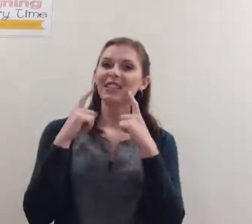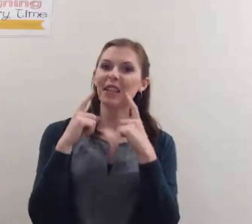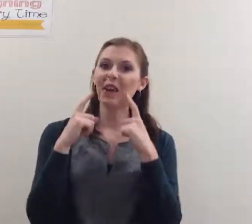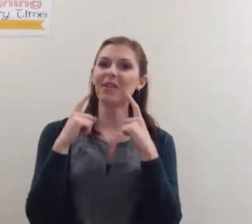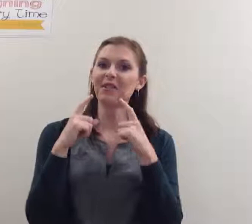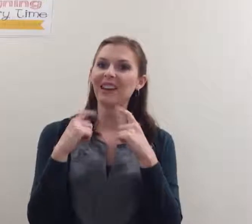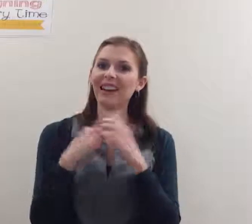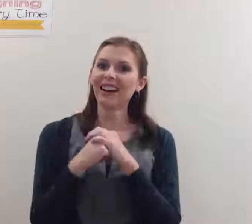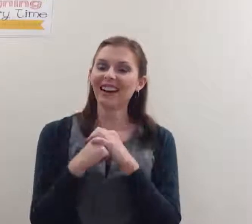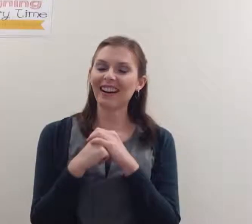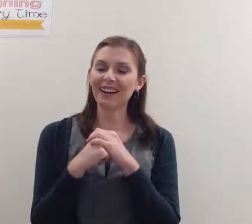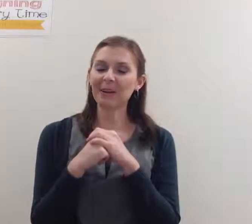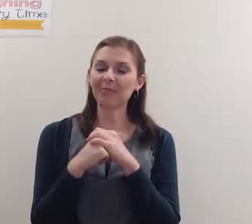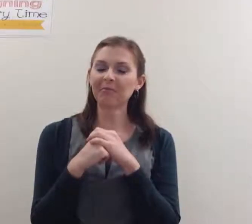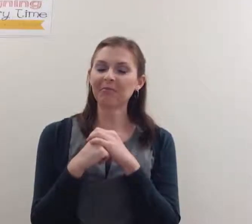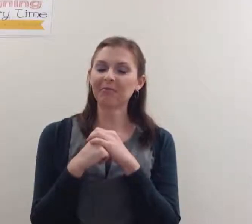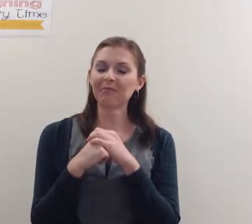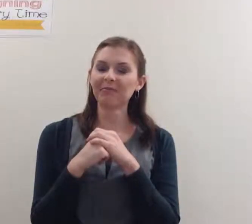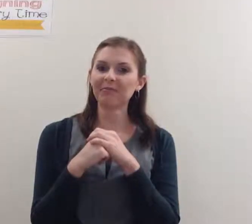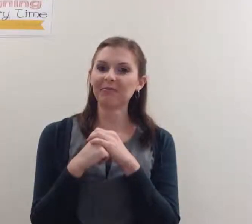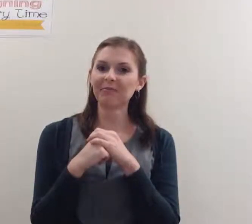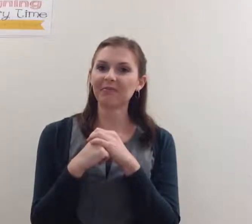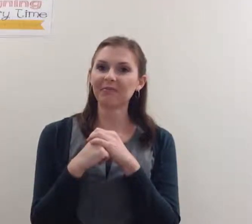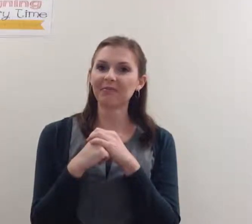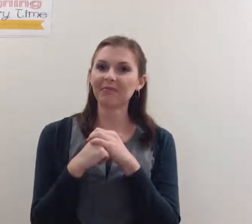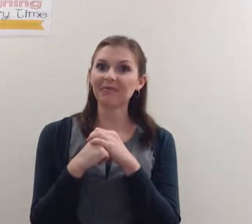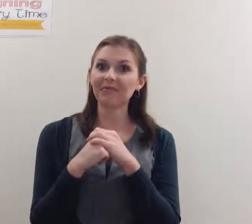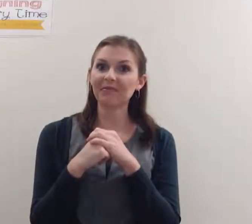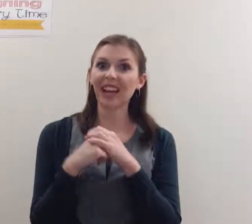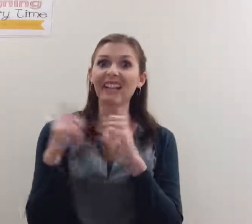So, ummm, yeah...